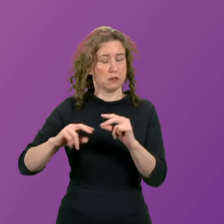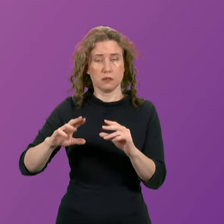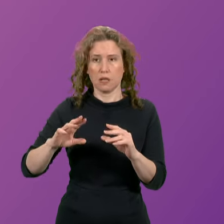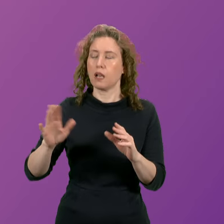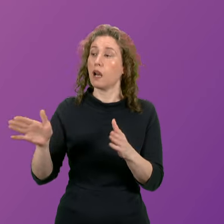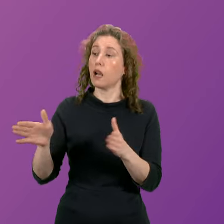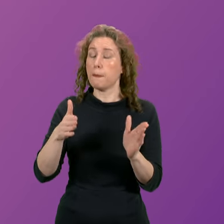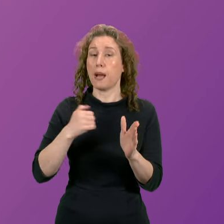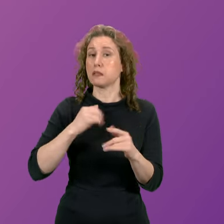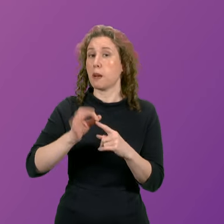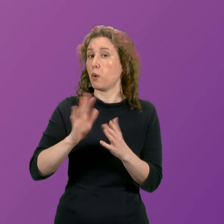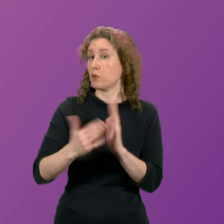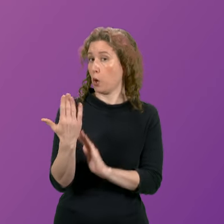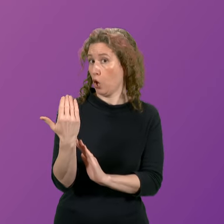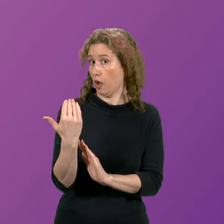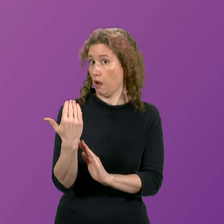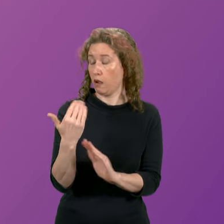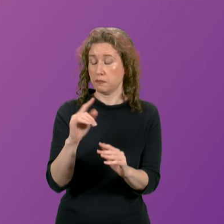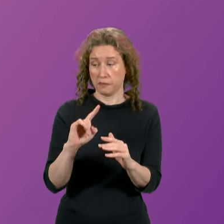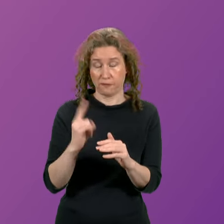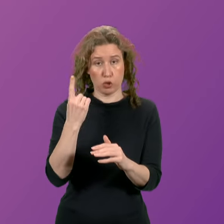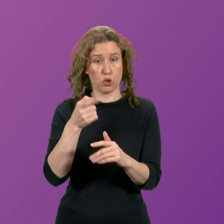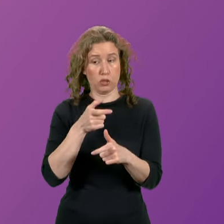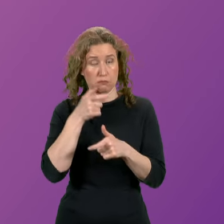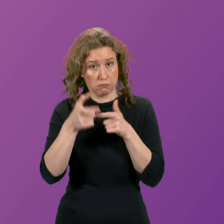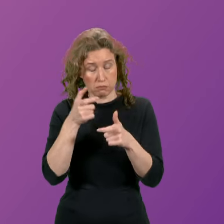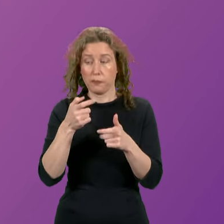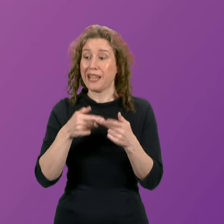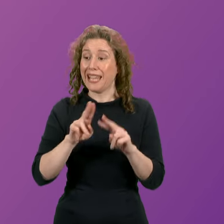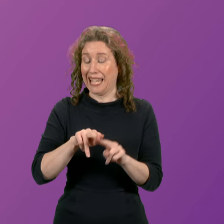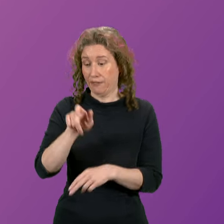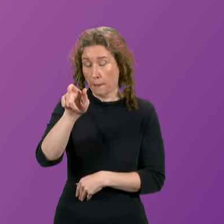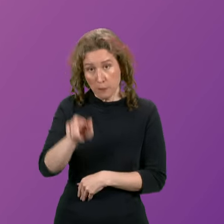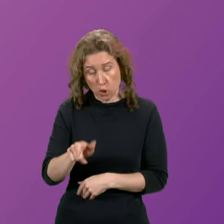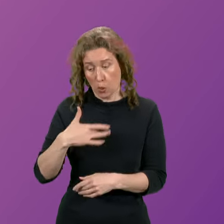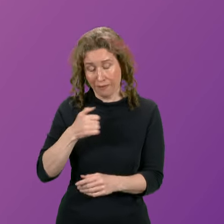to the point that I made in my earlier remarks, which is that, if a constituent came to me to